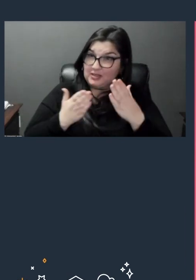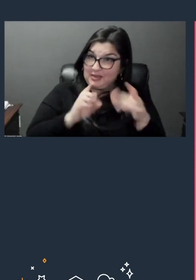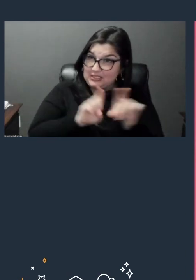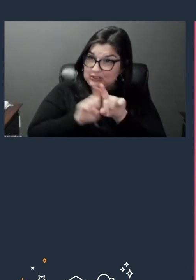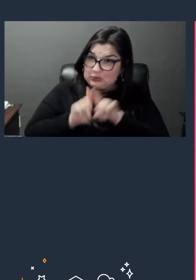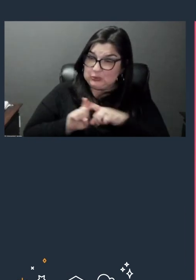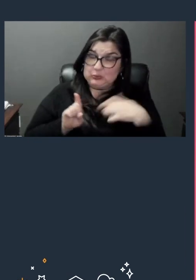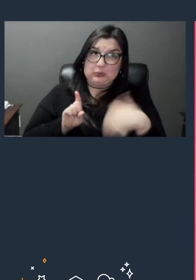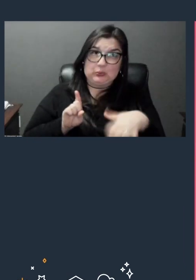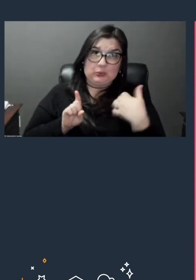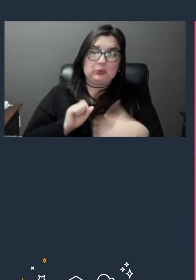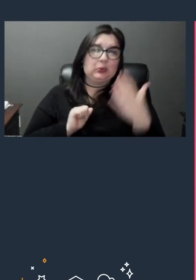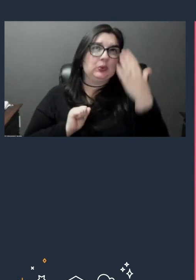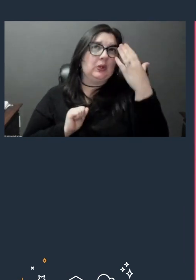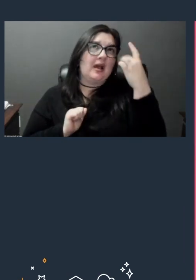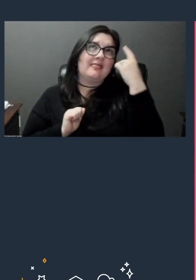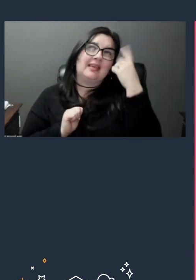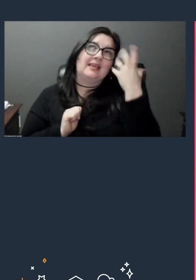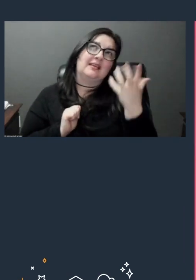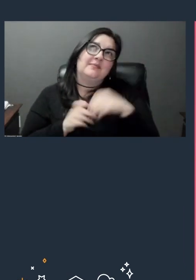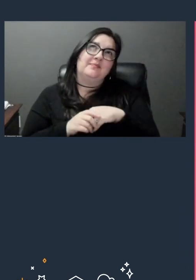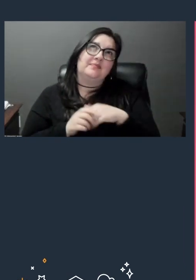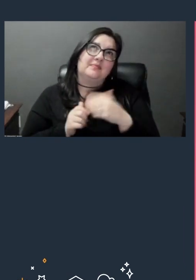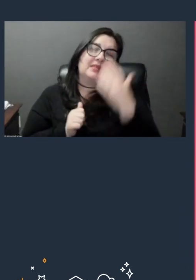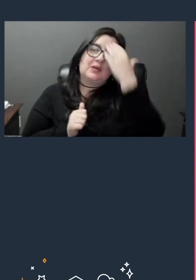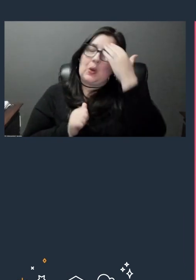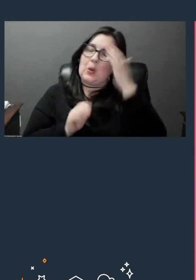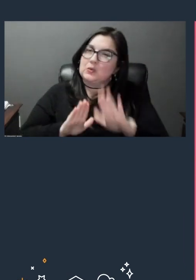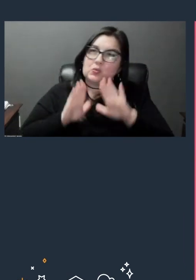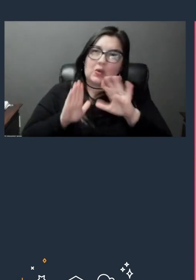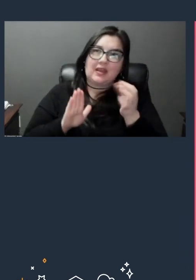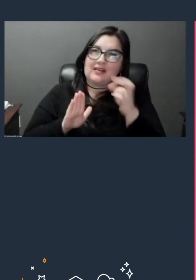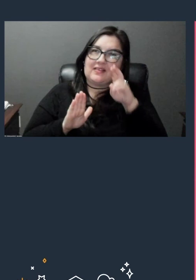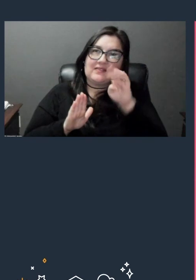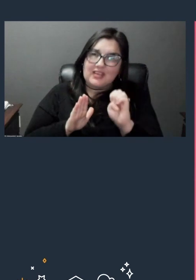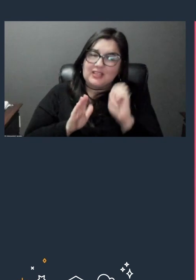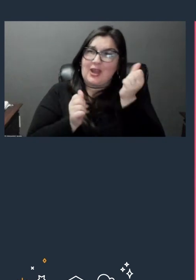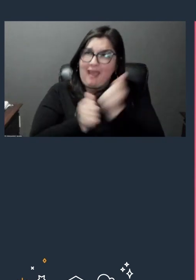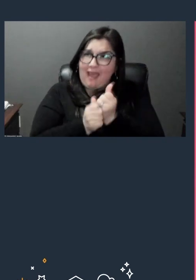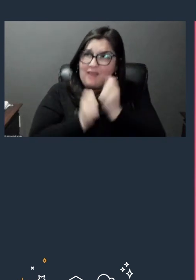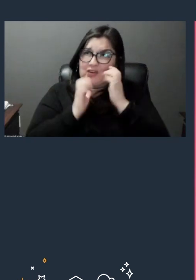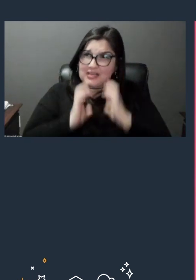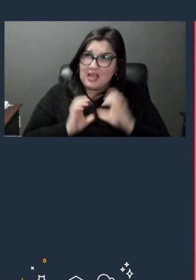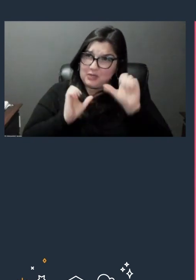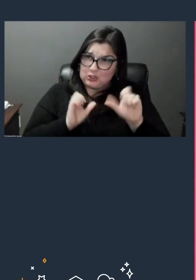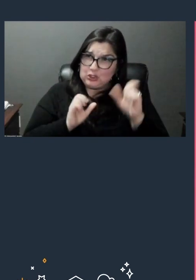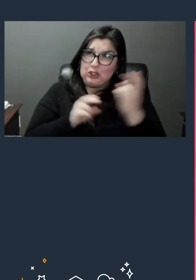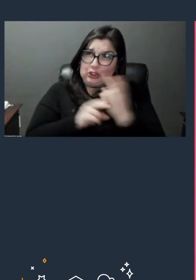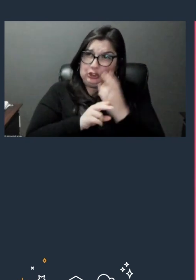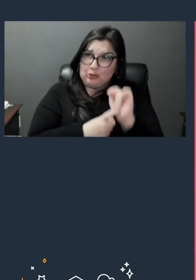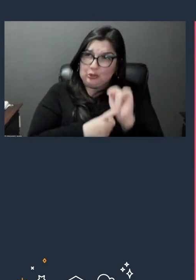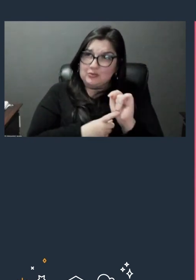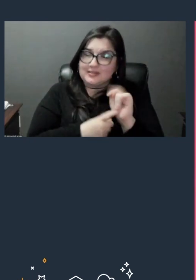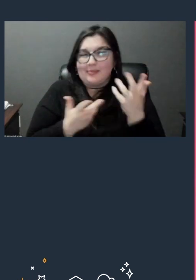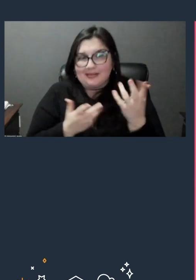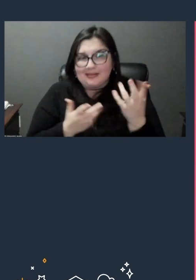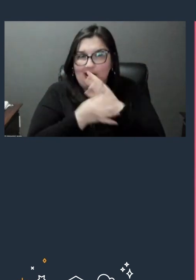I think this is such a great feature. I think every customer should use it at least the free version of it. When you talk to customers,